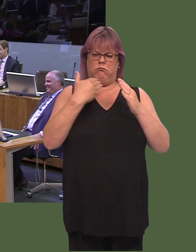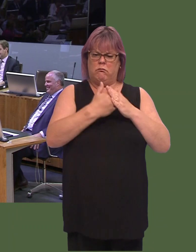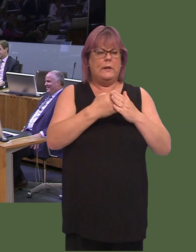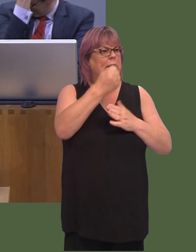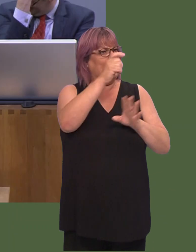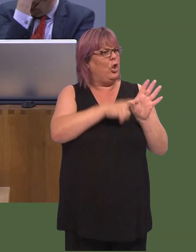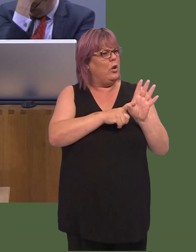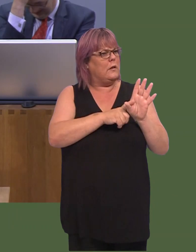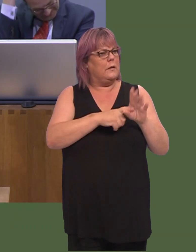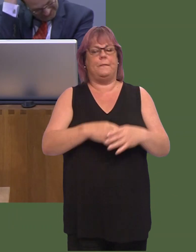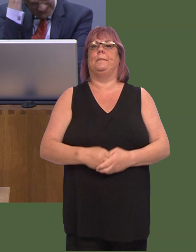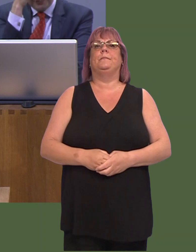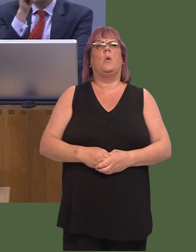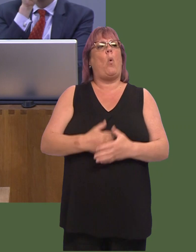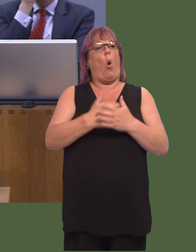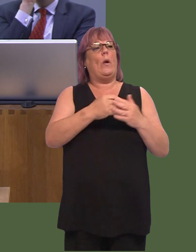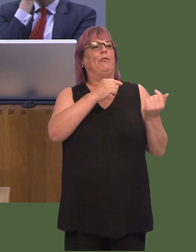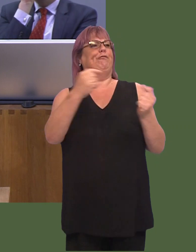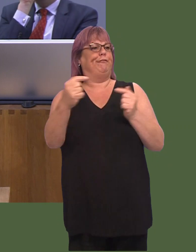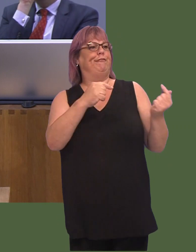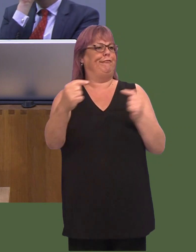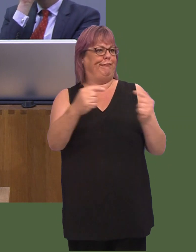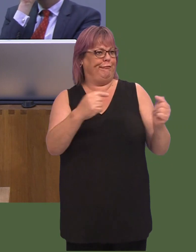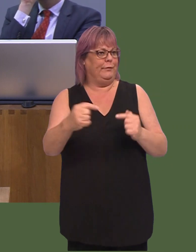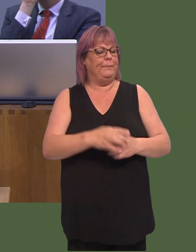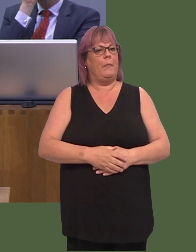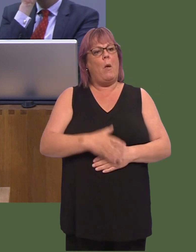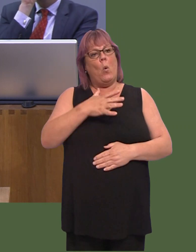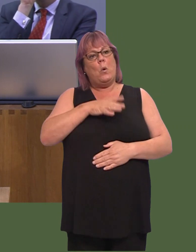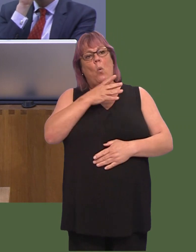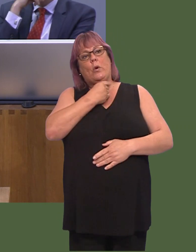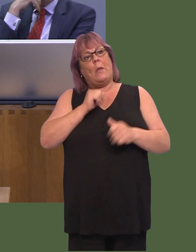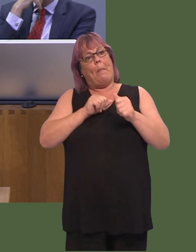It went very quickly, I suspect, but could I wish him the best for the future as well,